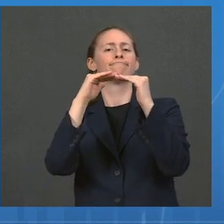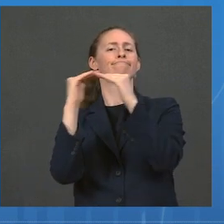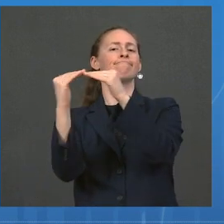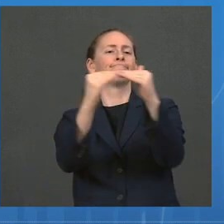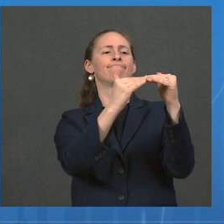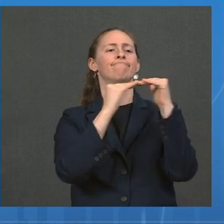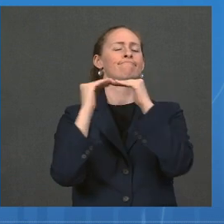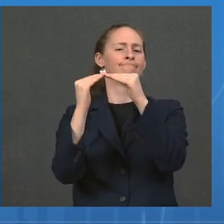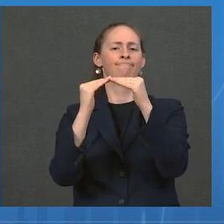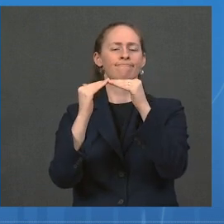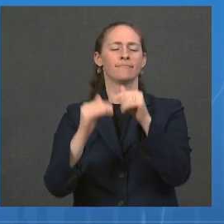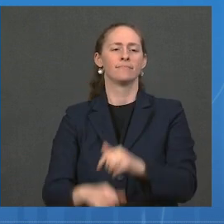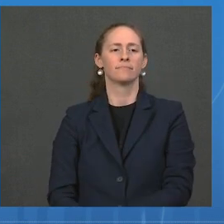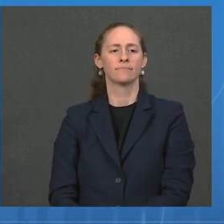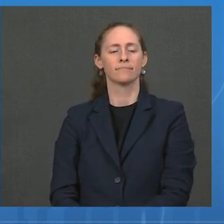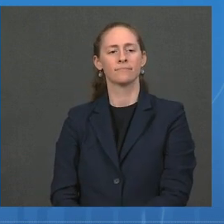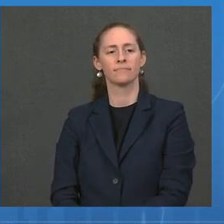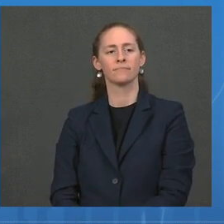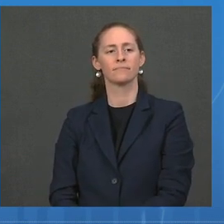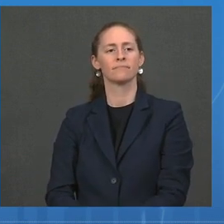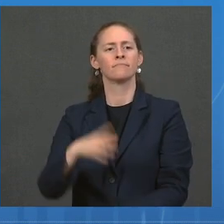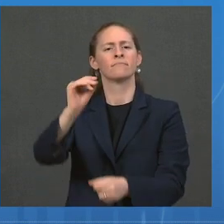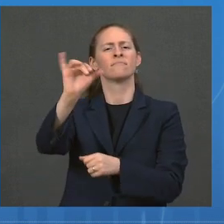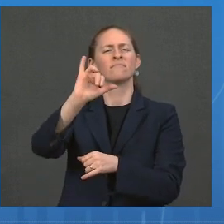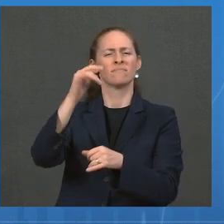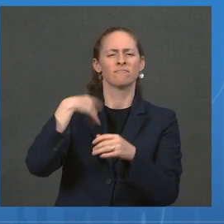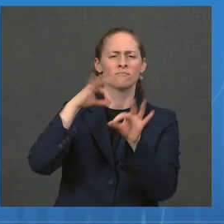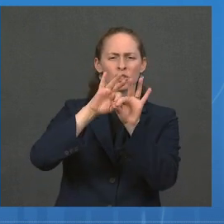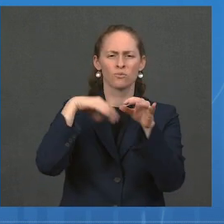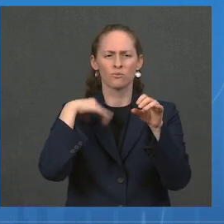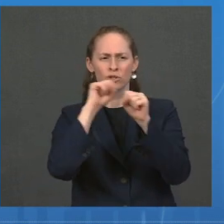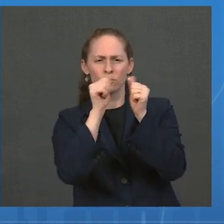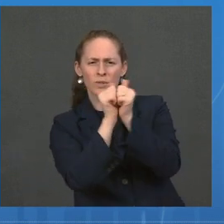And importantly, we worked with Pfizer to modify the packaging of the pediatric doses